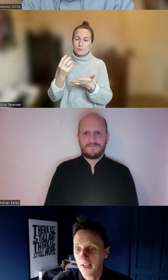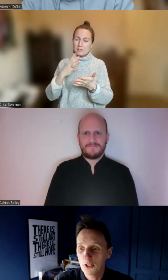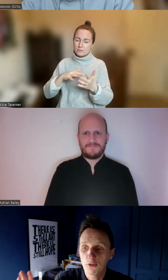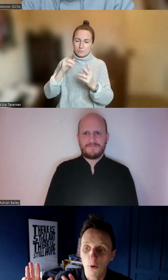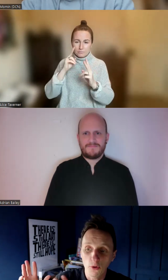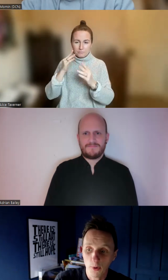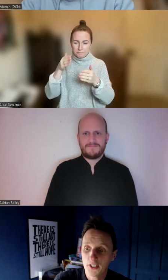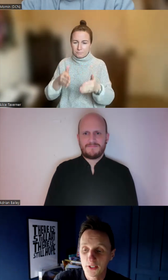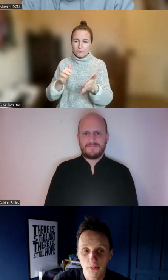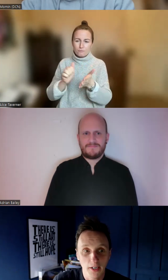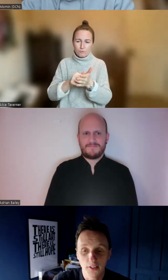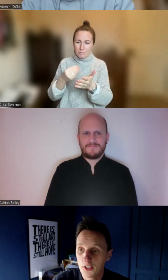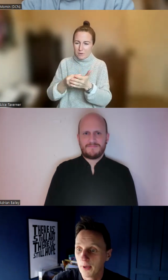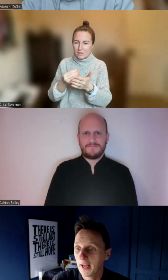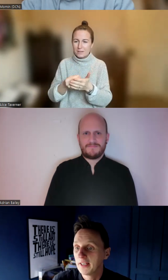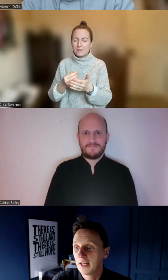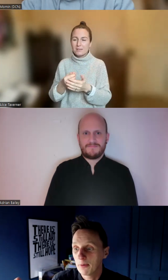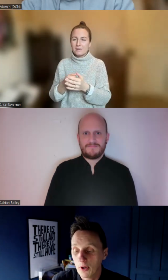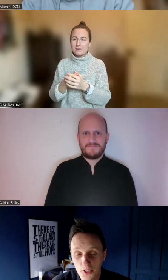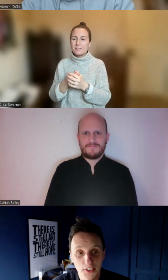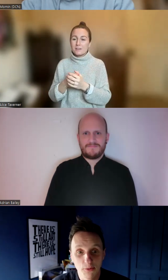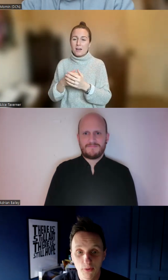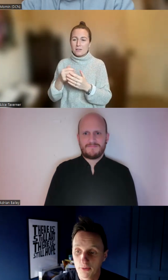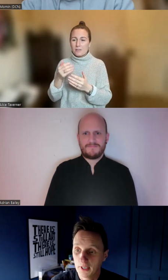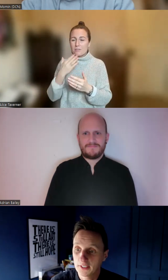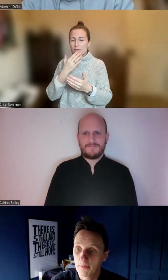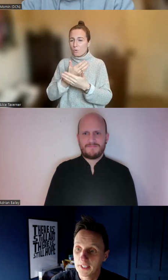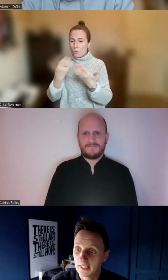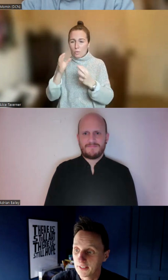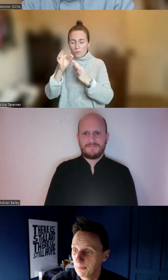Thank you for all the questions that we've had in the Q&A. Apologies that we've not had time to get to them.